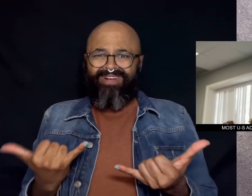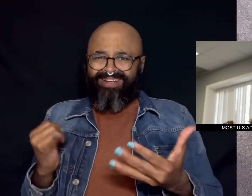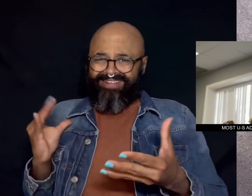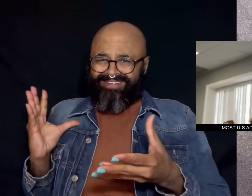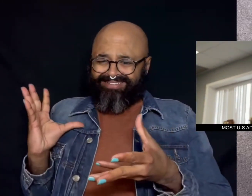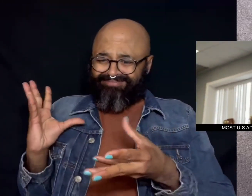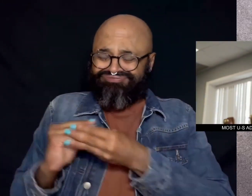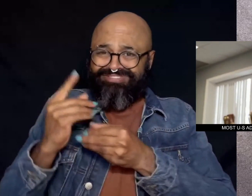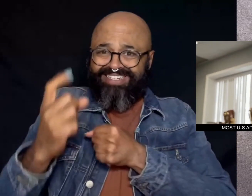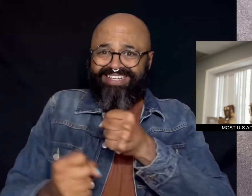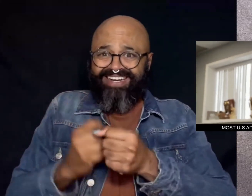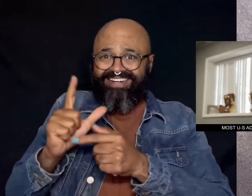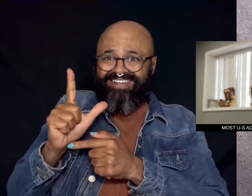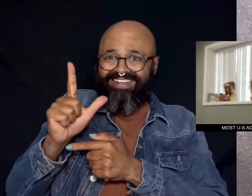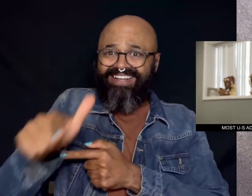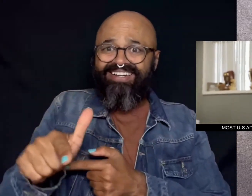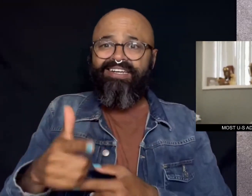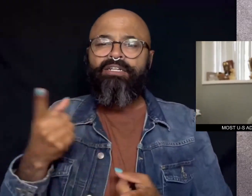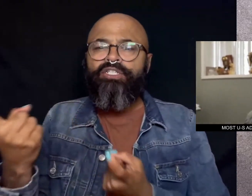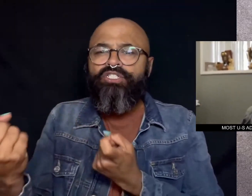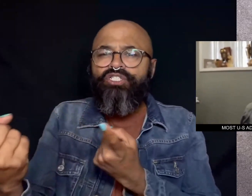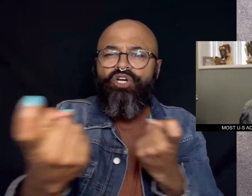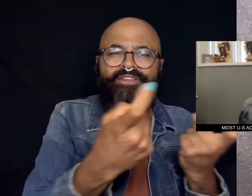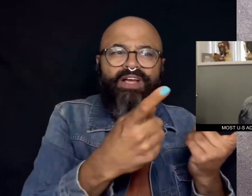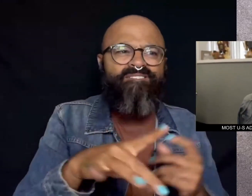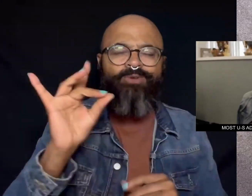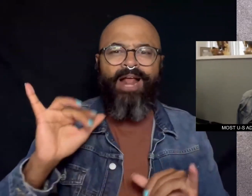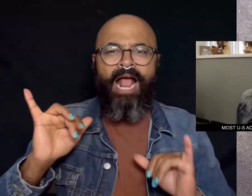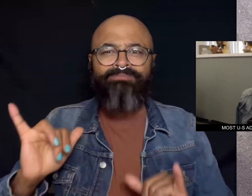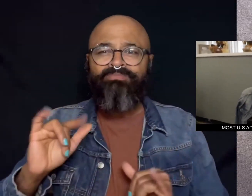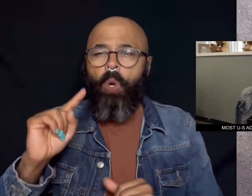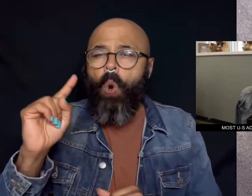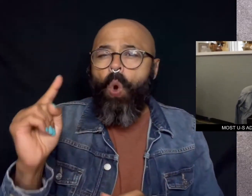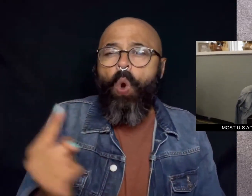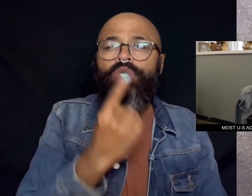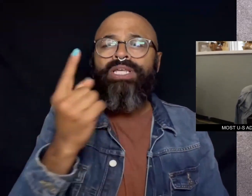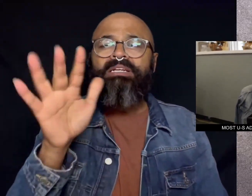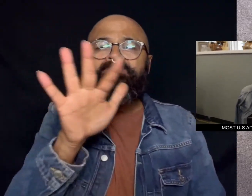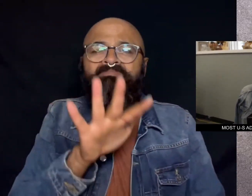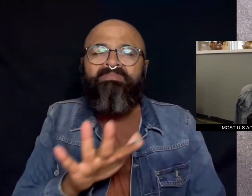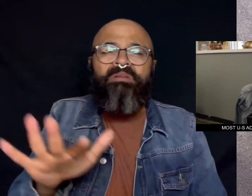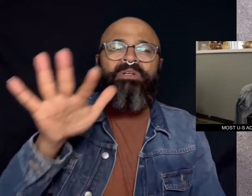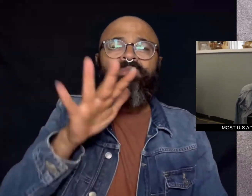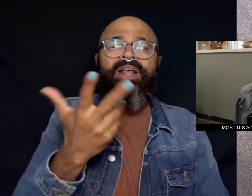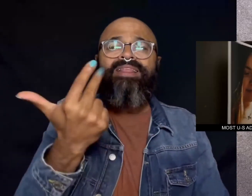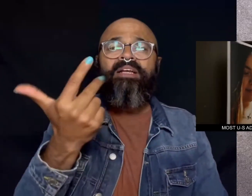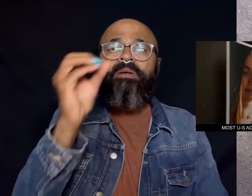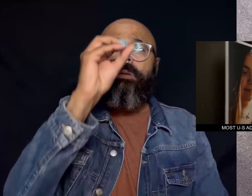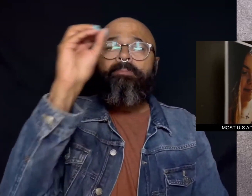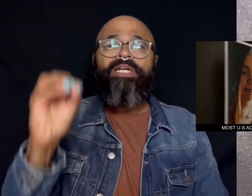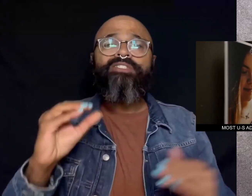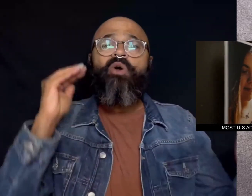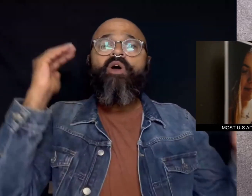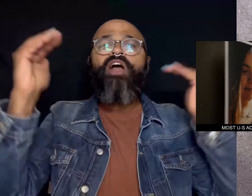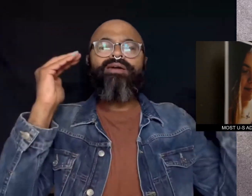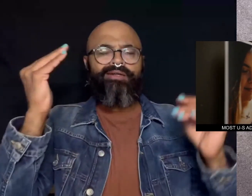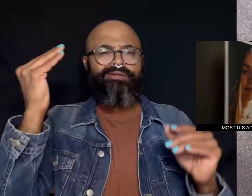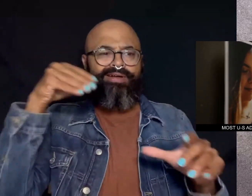but now nearly a year later, a survey found only about 13% of adults in the US know about it.